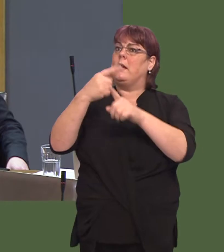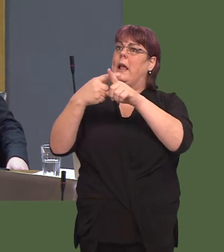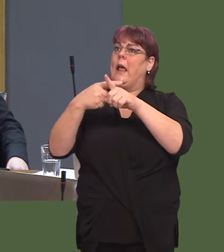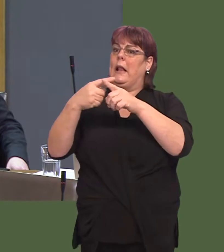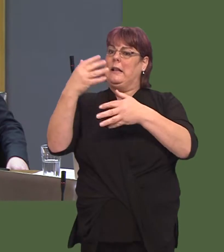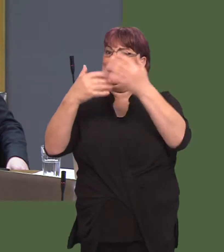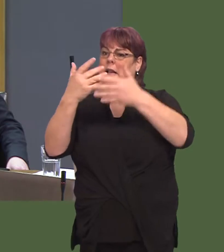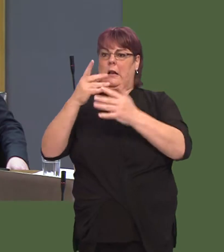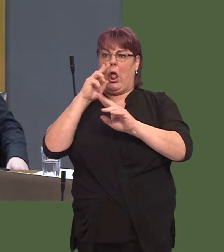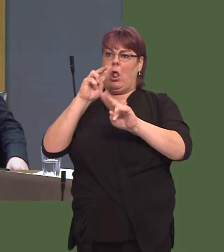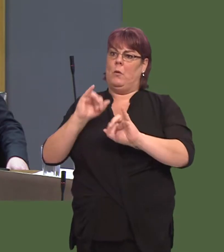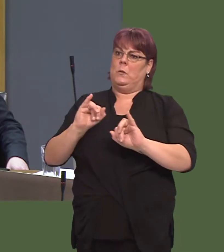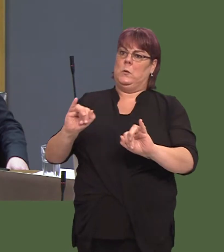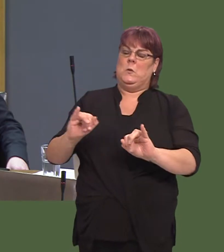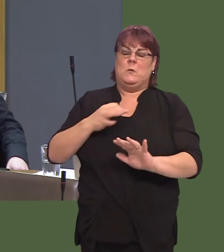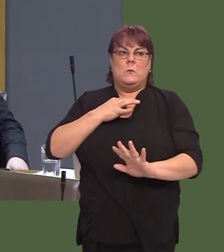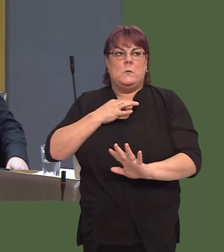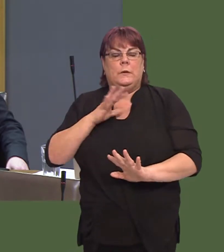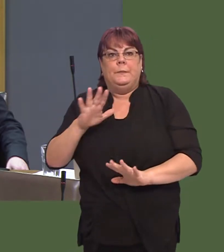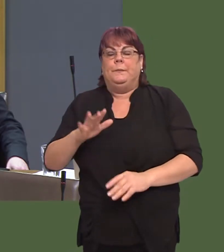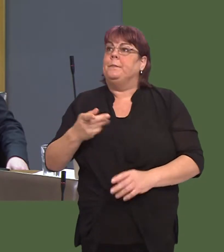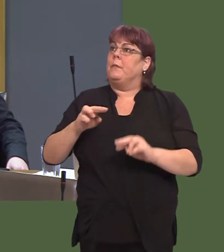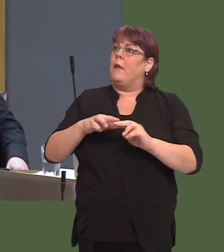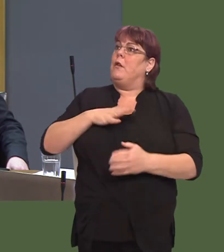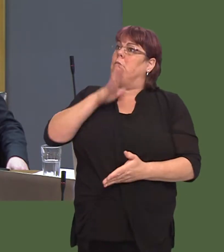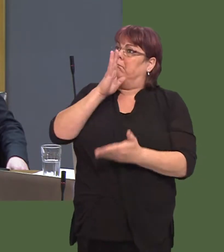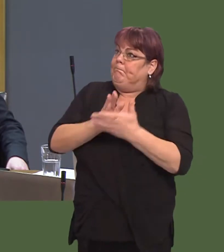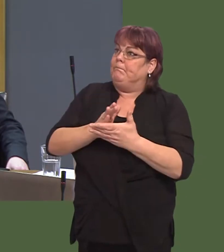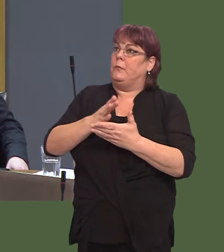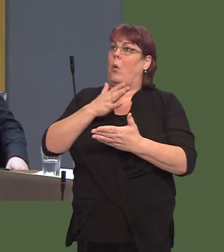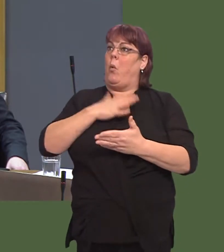Leanne Wood: If you were serious about reducing drug-related deaths, as well as reducing the